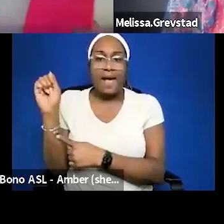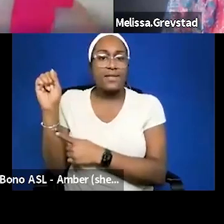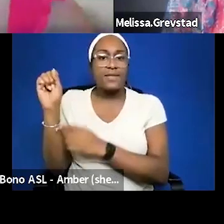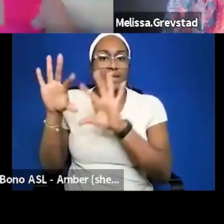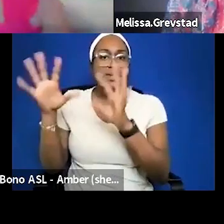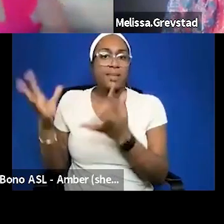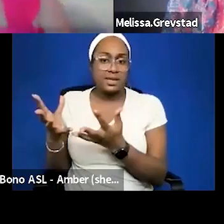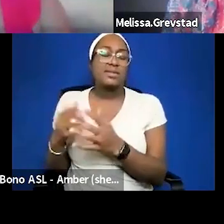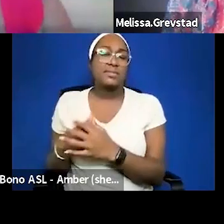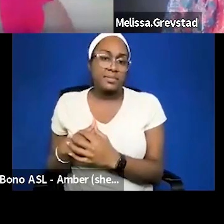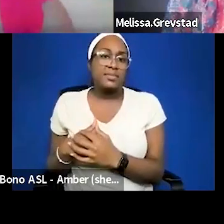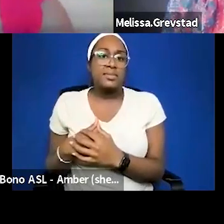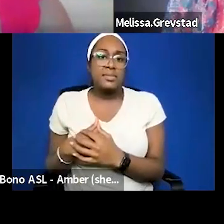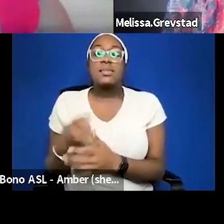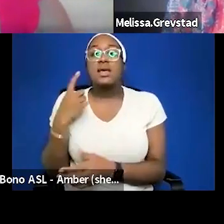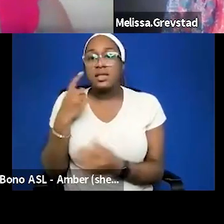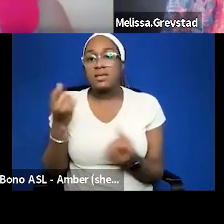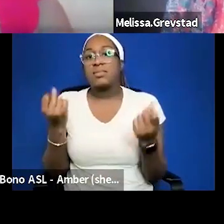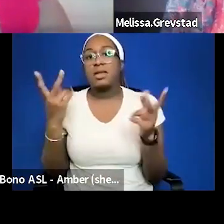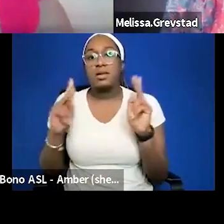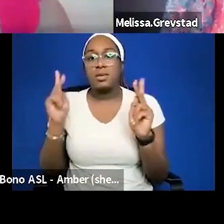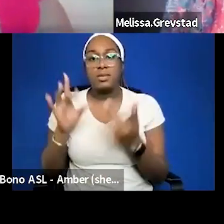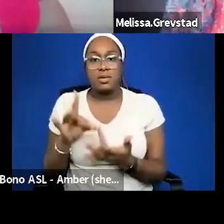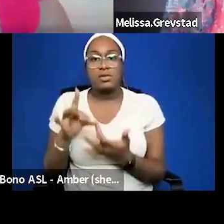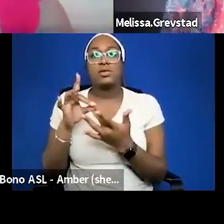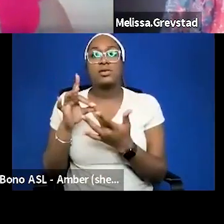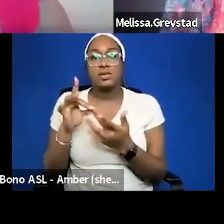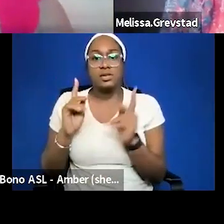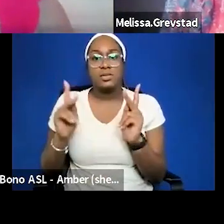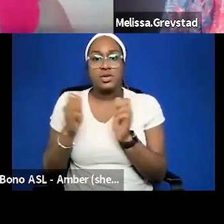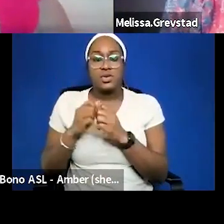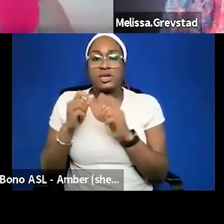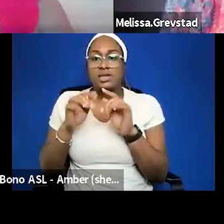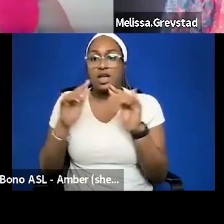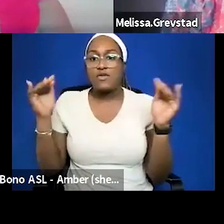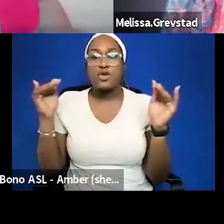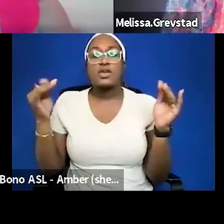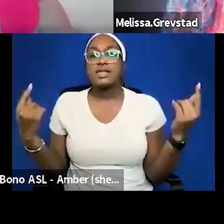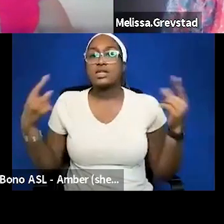I think that a lot of people, especially people with diverse intersecting identities